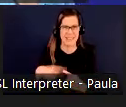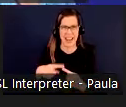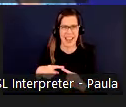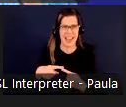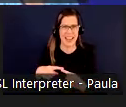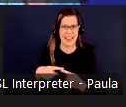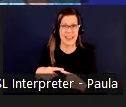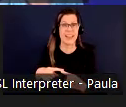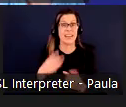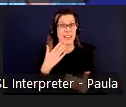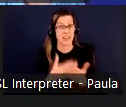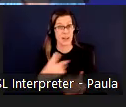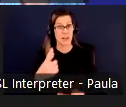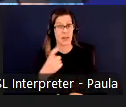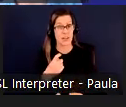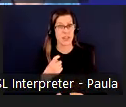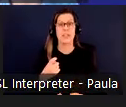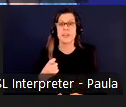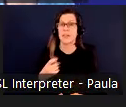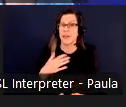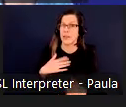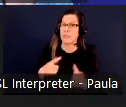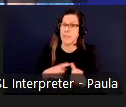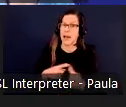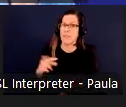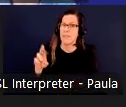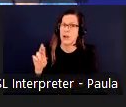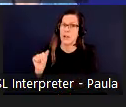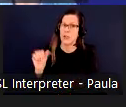That's a good question. You know what, this is my first rack too. So we're on this.